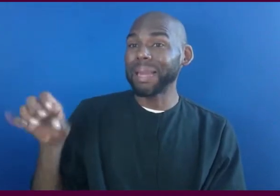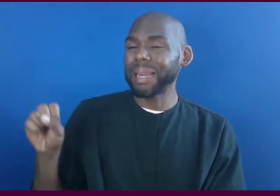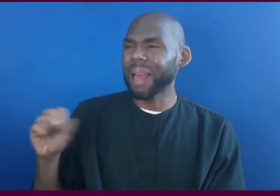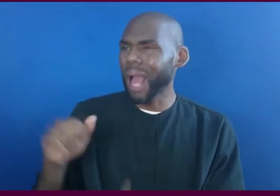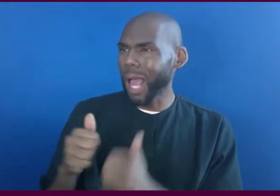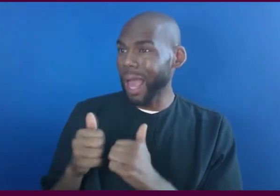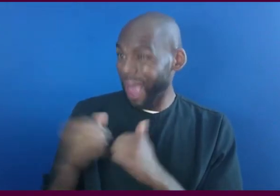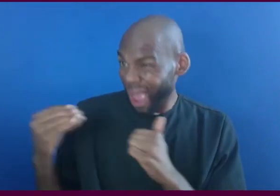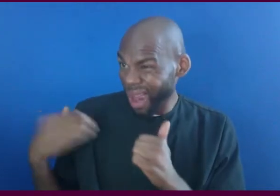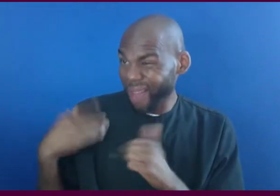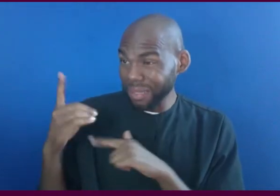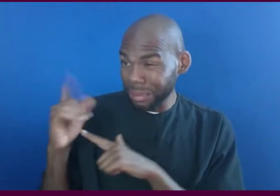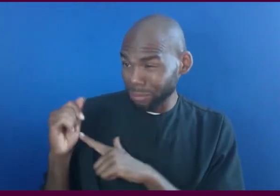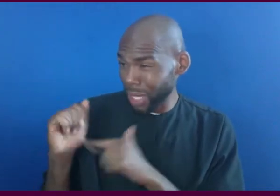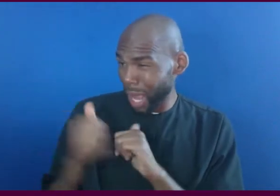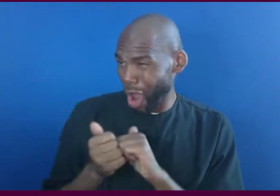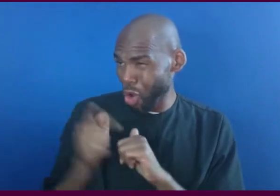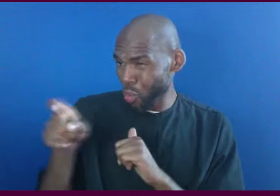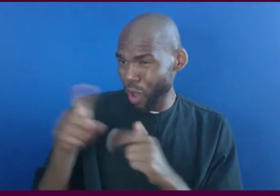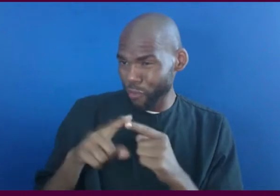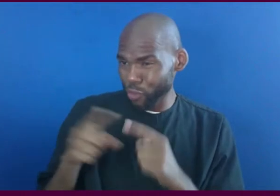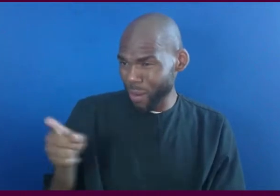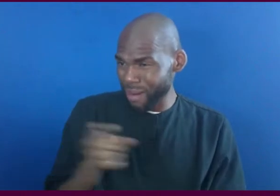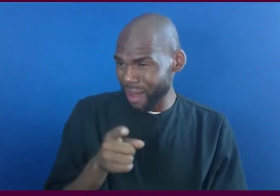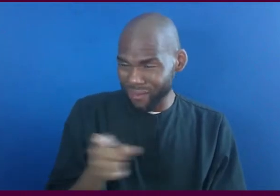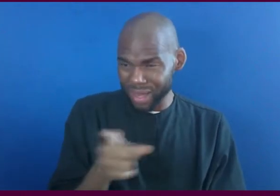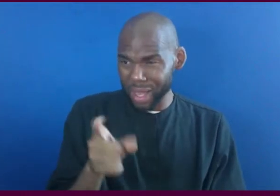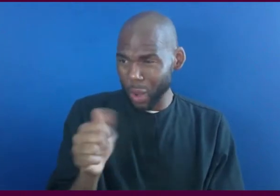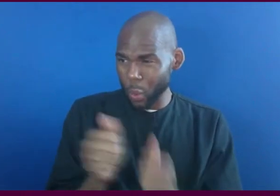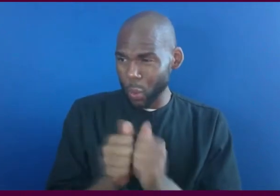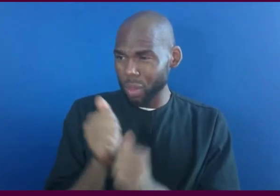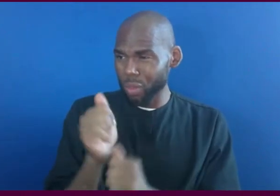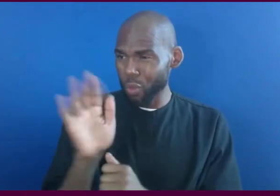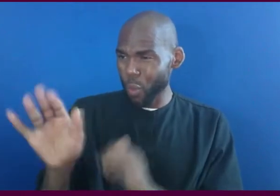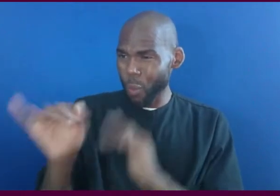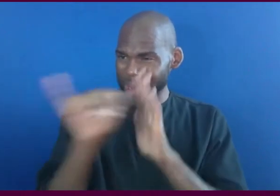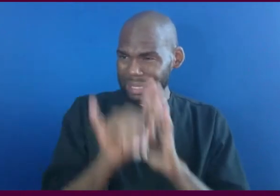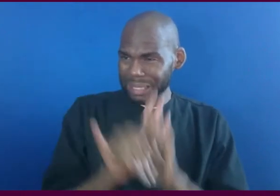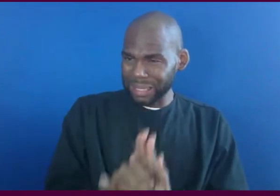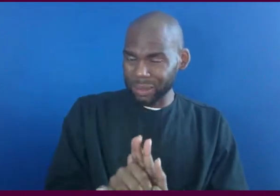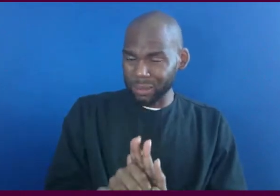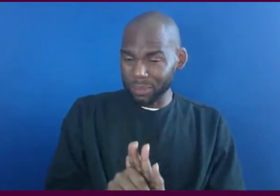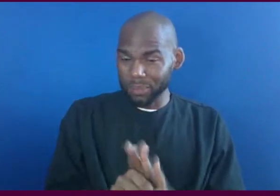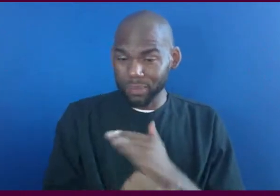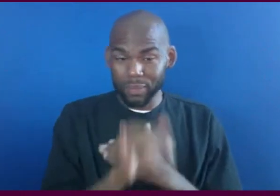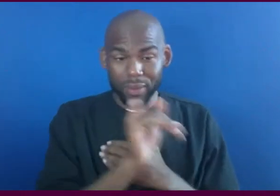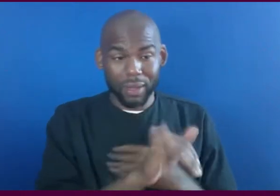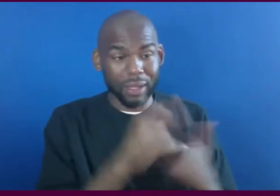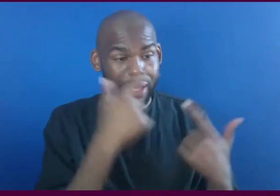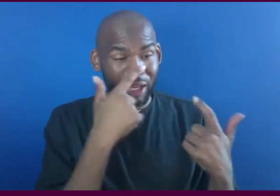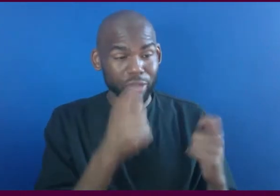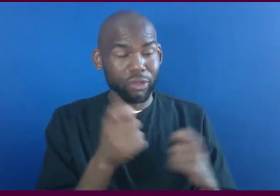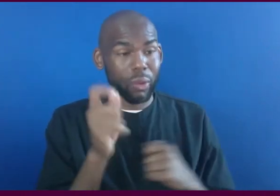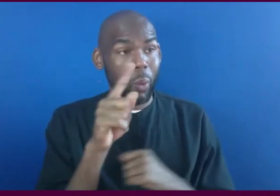would you say that you have had to navigate the world in respect to those identities? Nikki Brown-Booker: Such an interesting question.